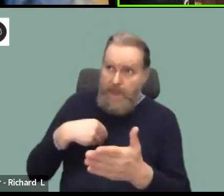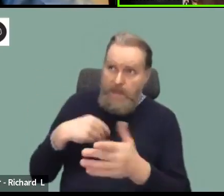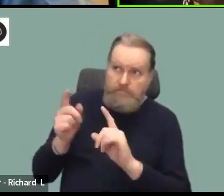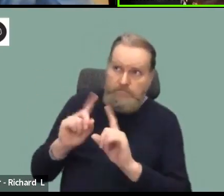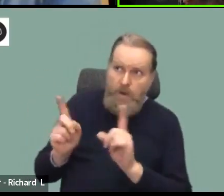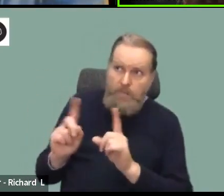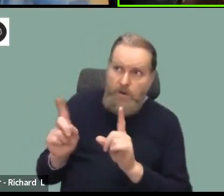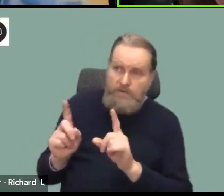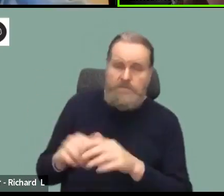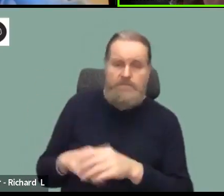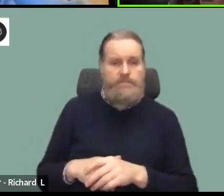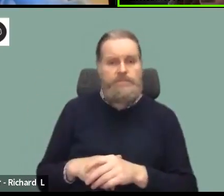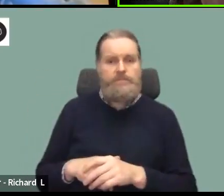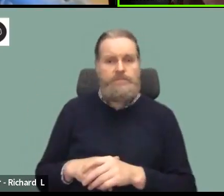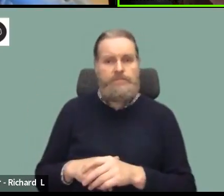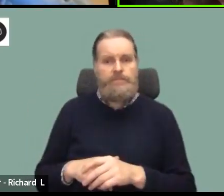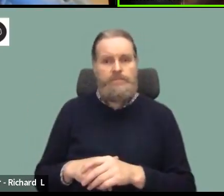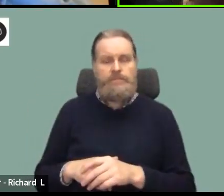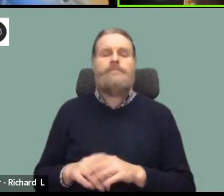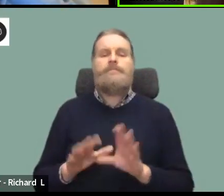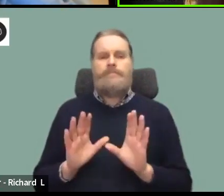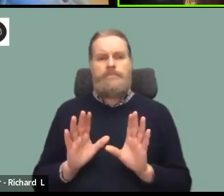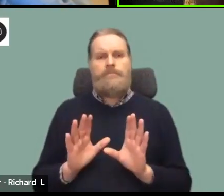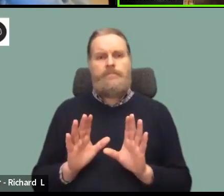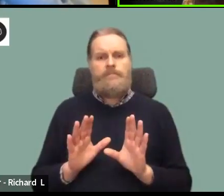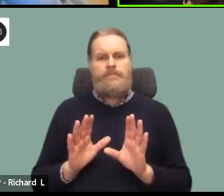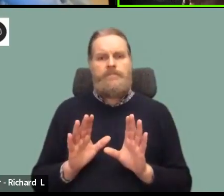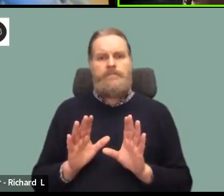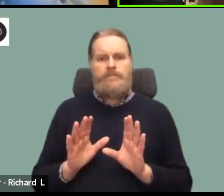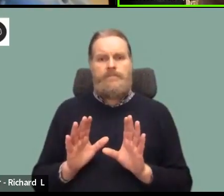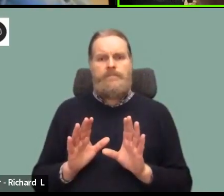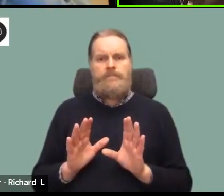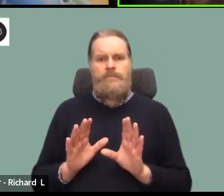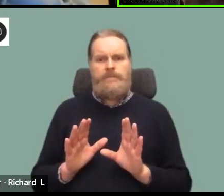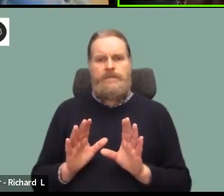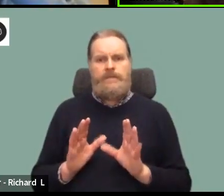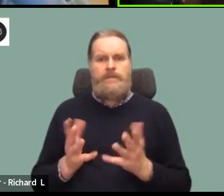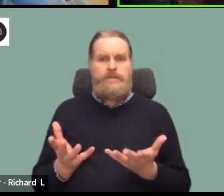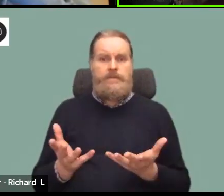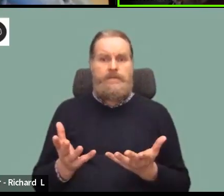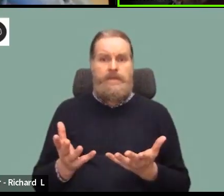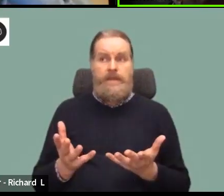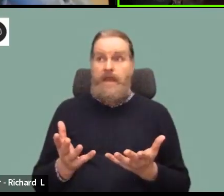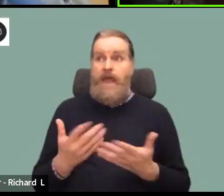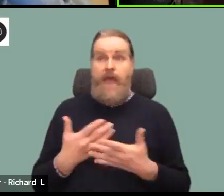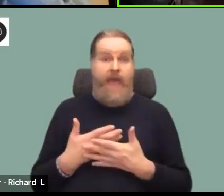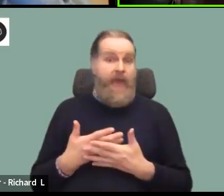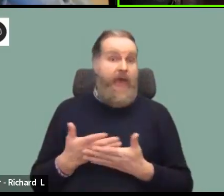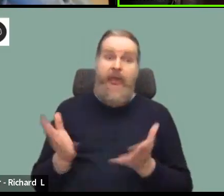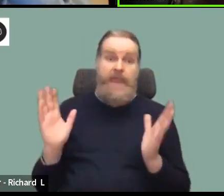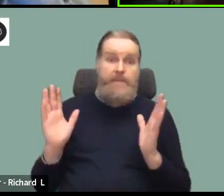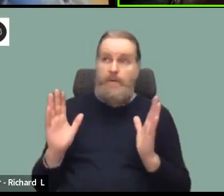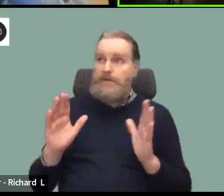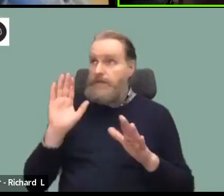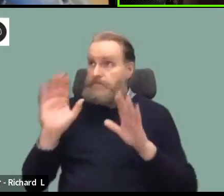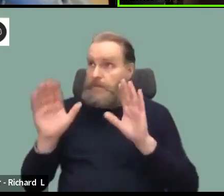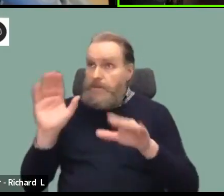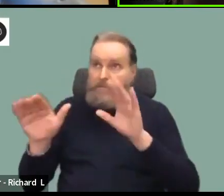results that arise from the speed. And I think you know to. say market breath say market. Breath a little bit of Breath a little bit of anybody that we can approach to